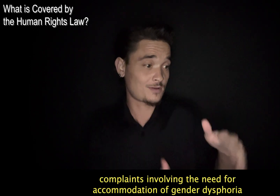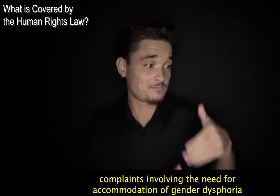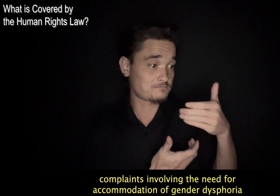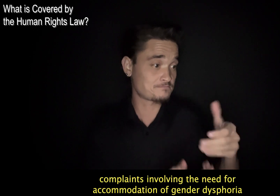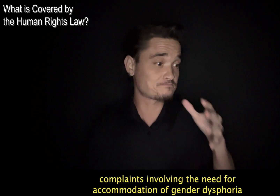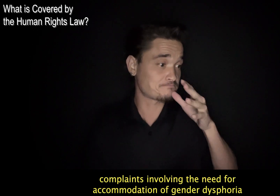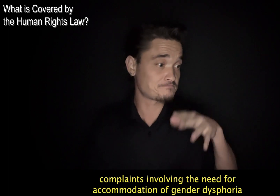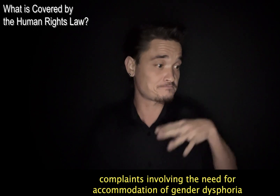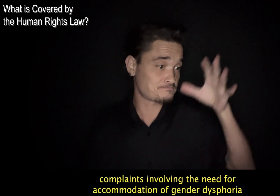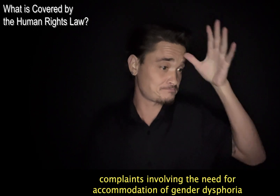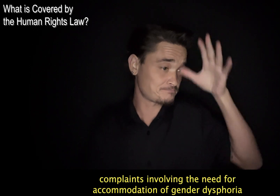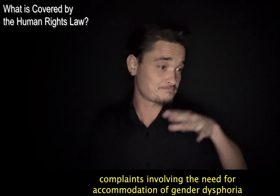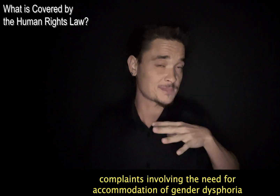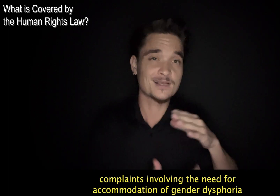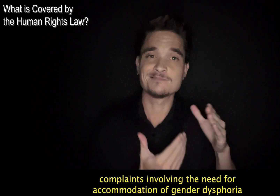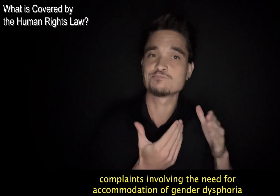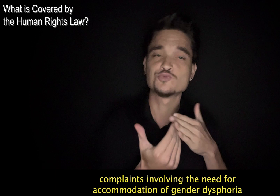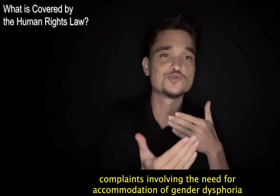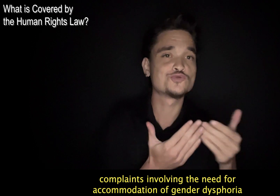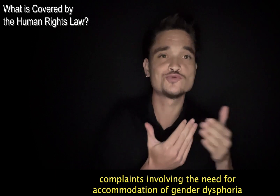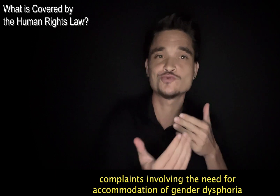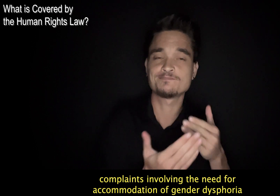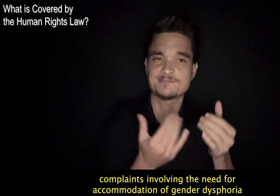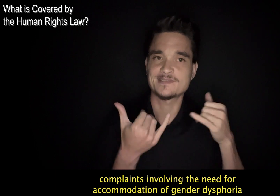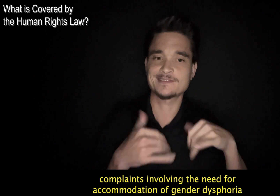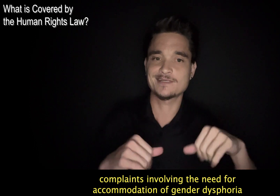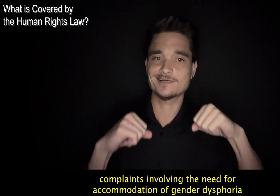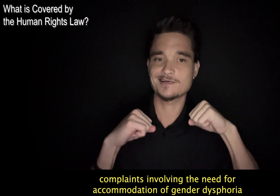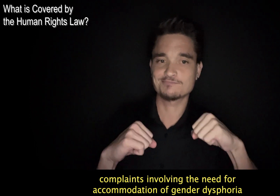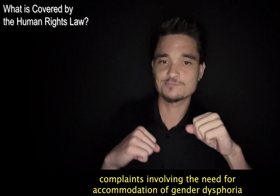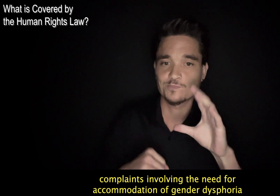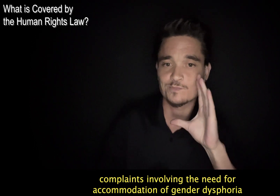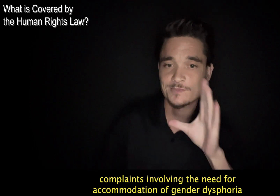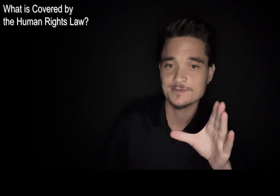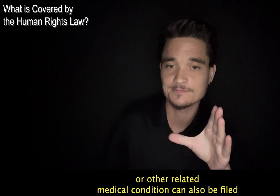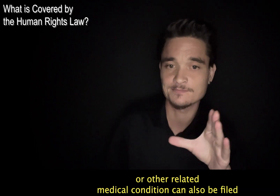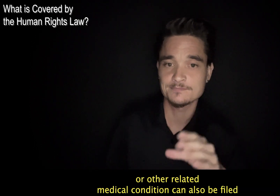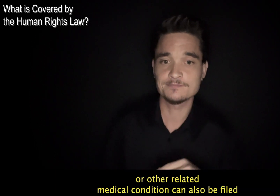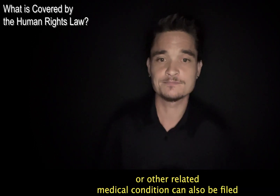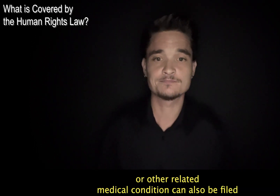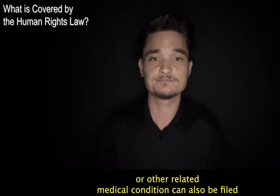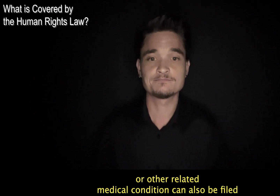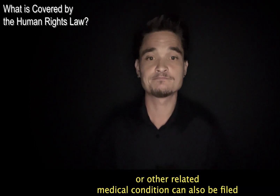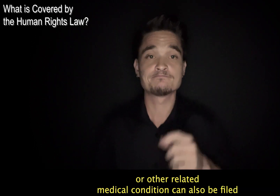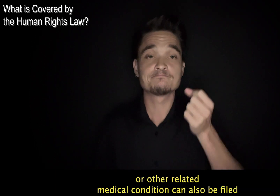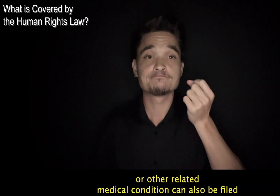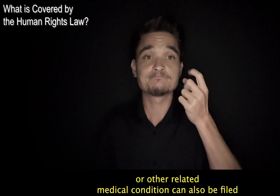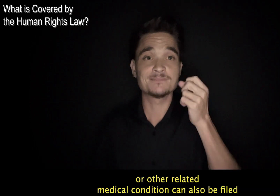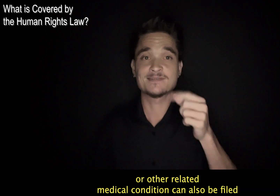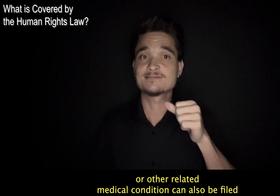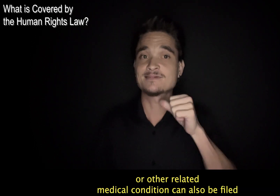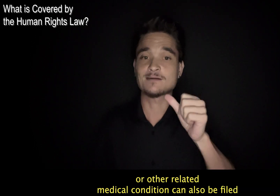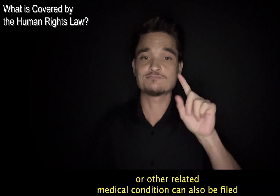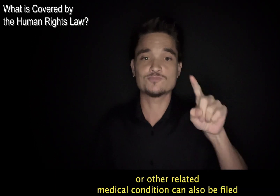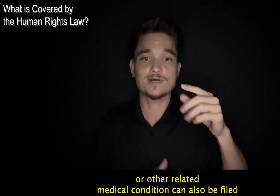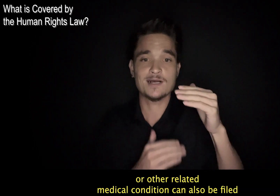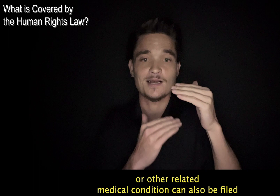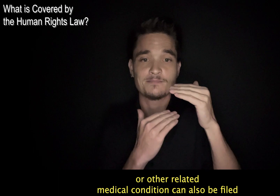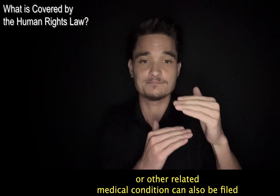complaints involving the need for accommodation of gender dysphoria or other related medical condition can also be filed